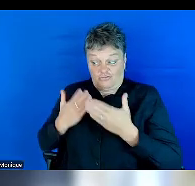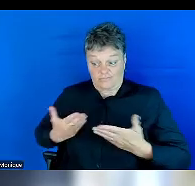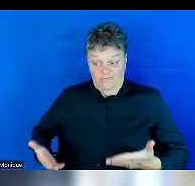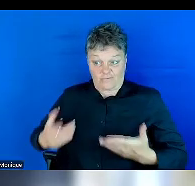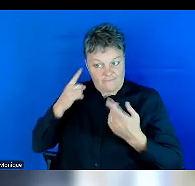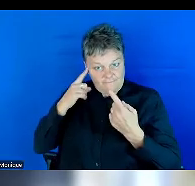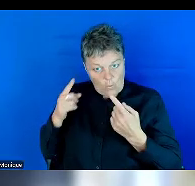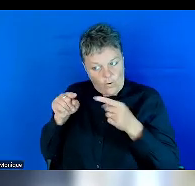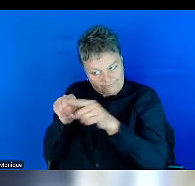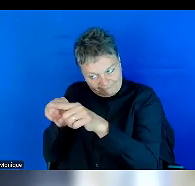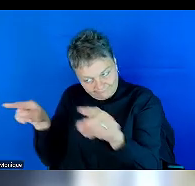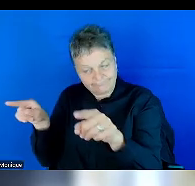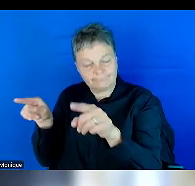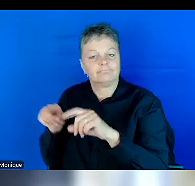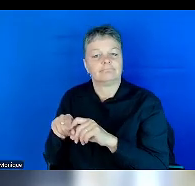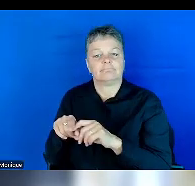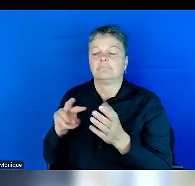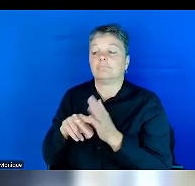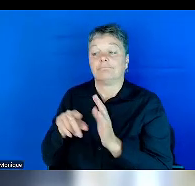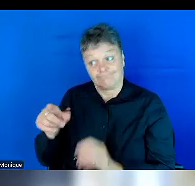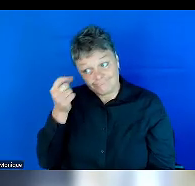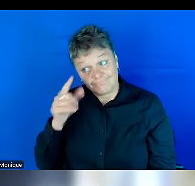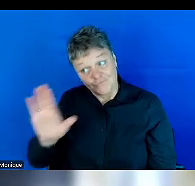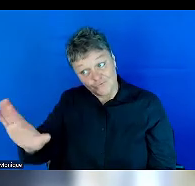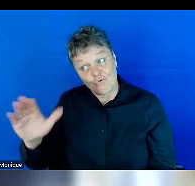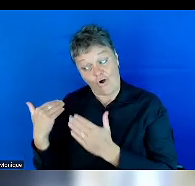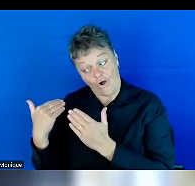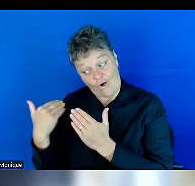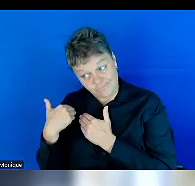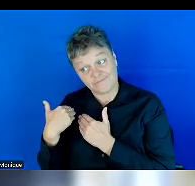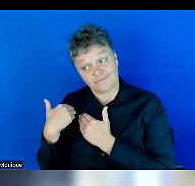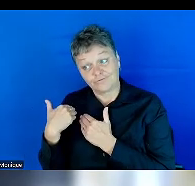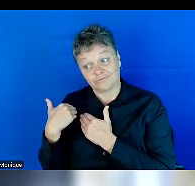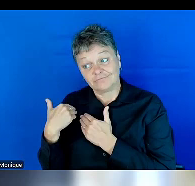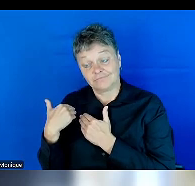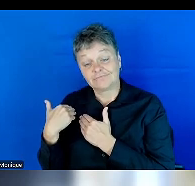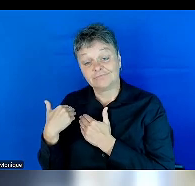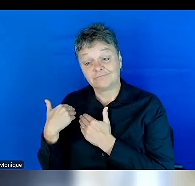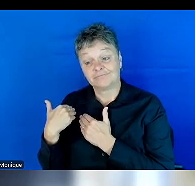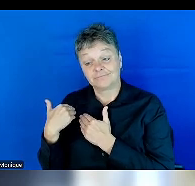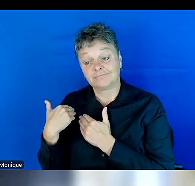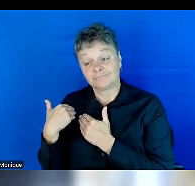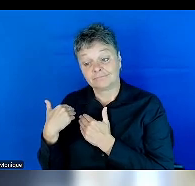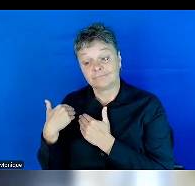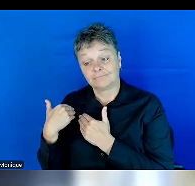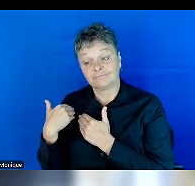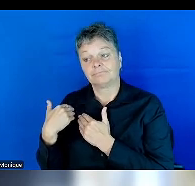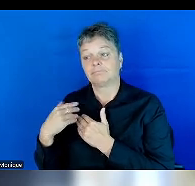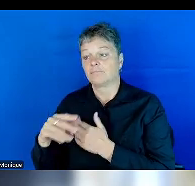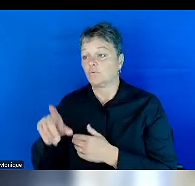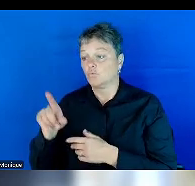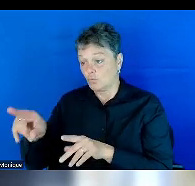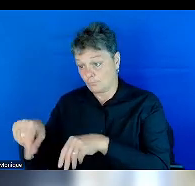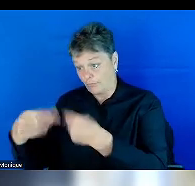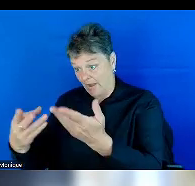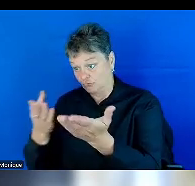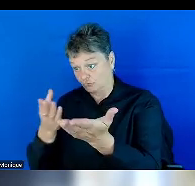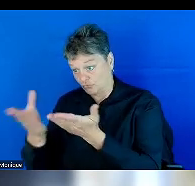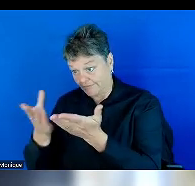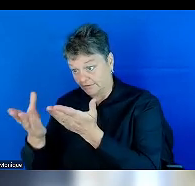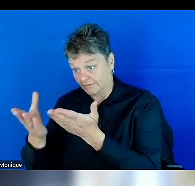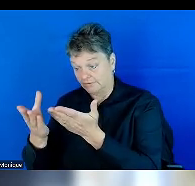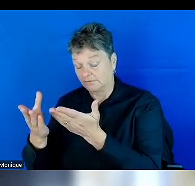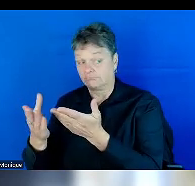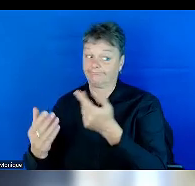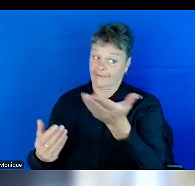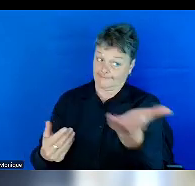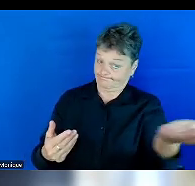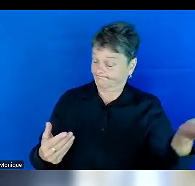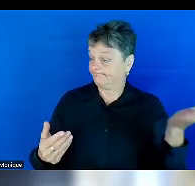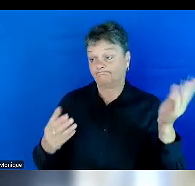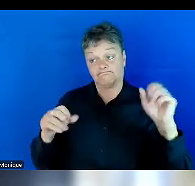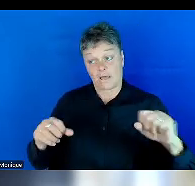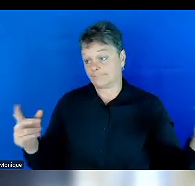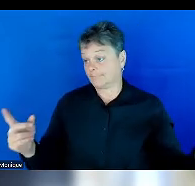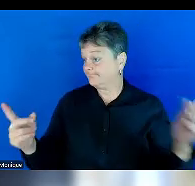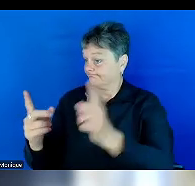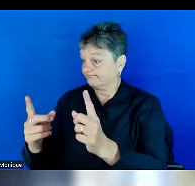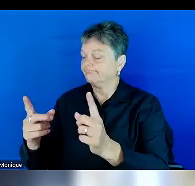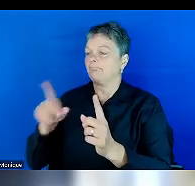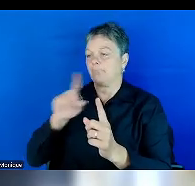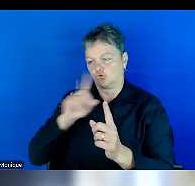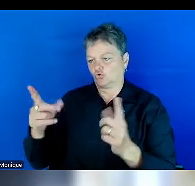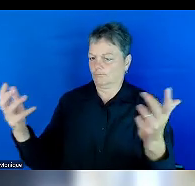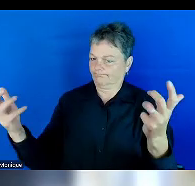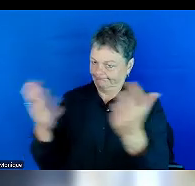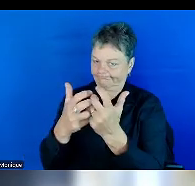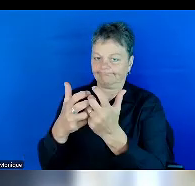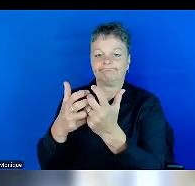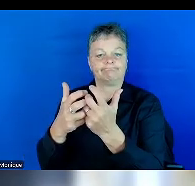um about their obligation to to have an accessible legal practice and um and how to make the justice